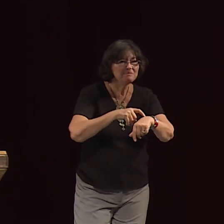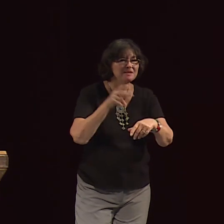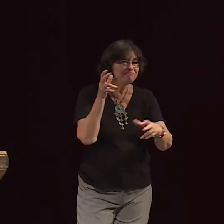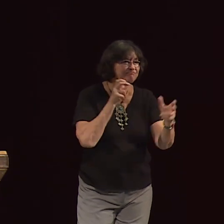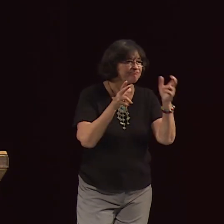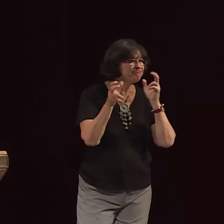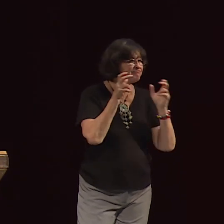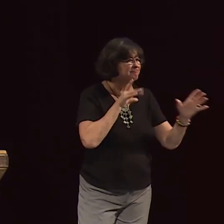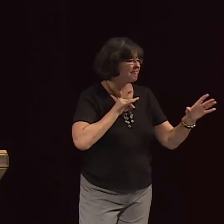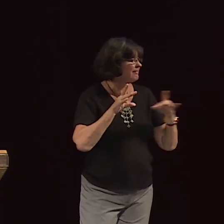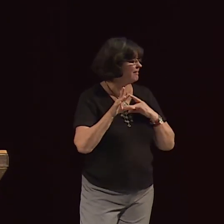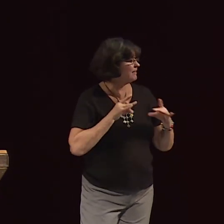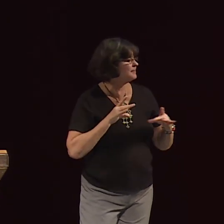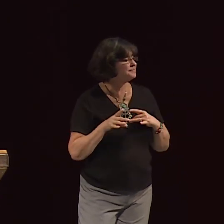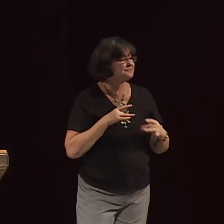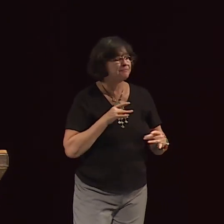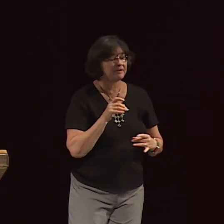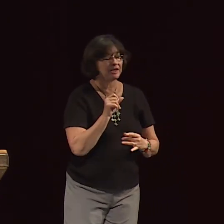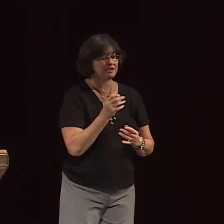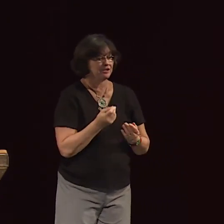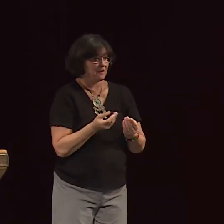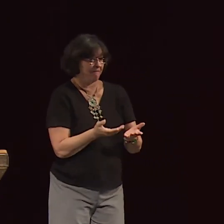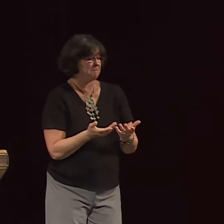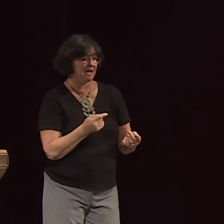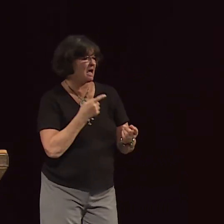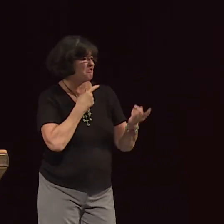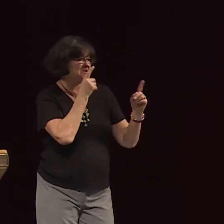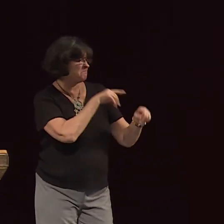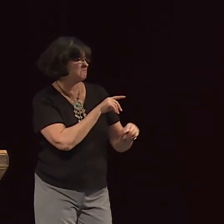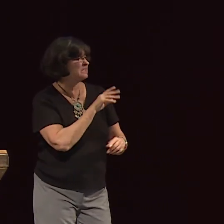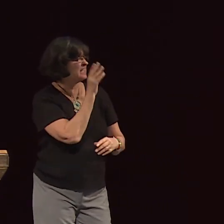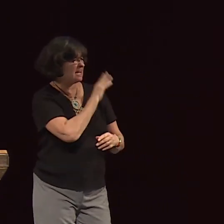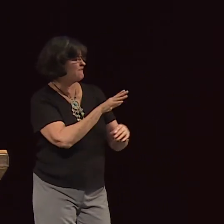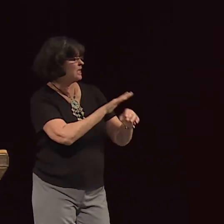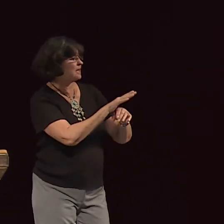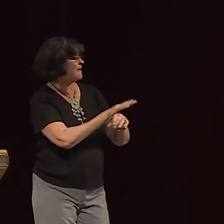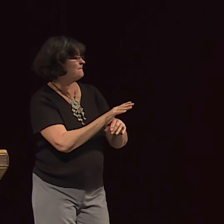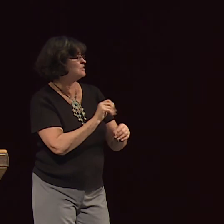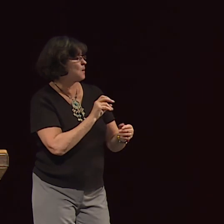30,000 times of being exposed to a word is actually how much someone needs